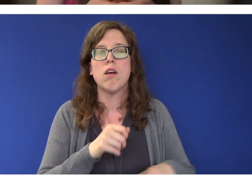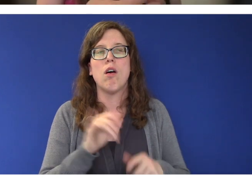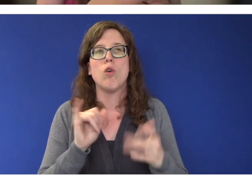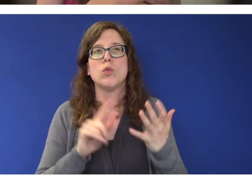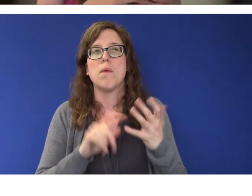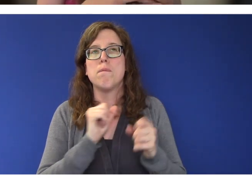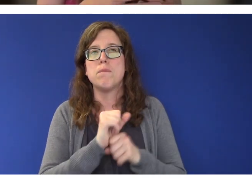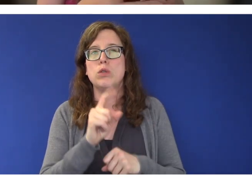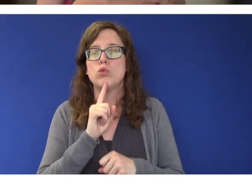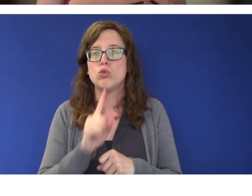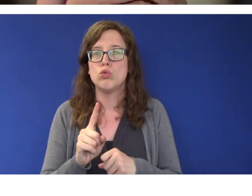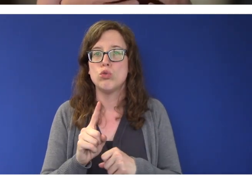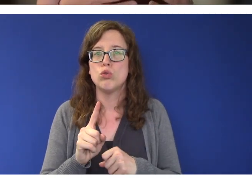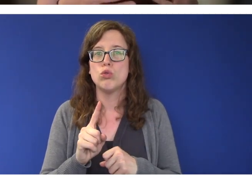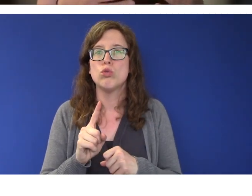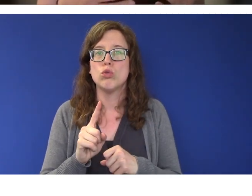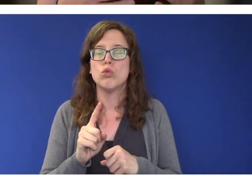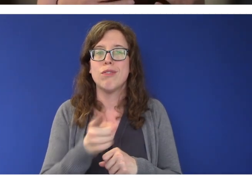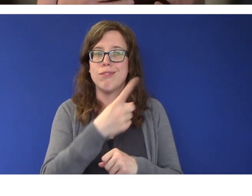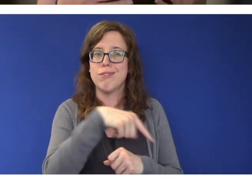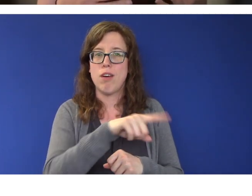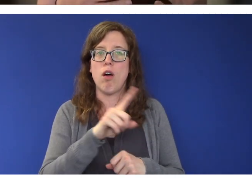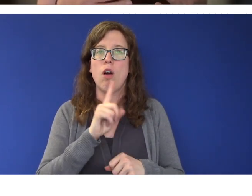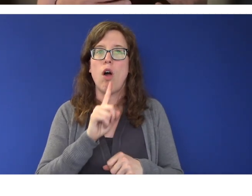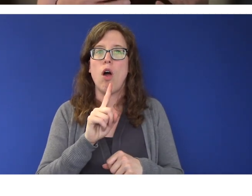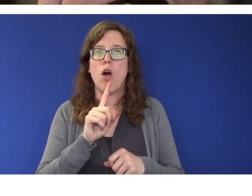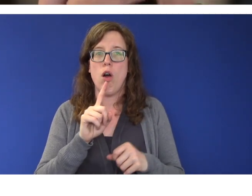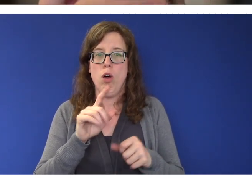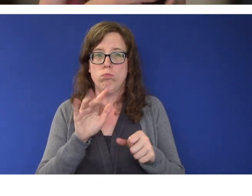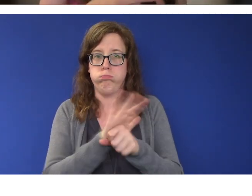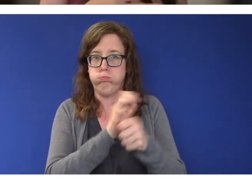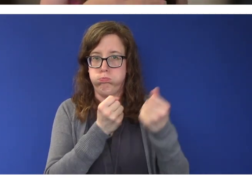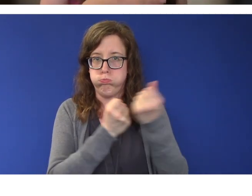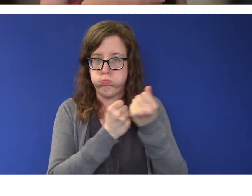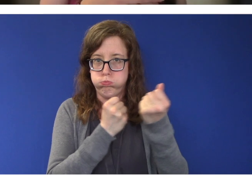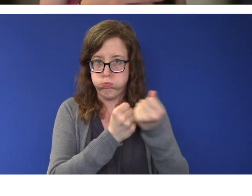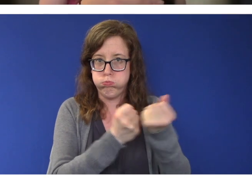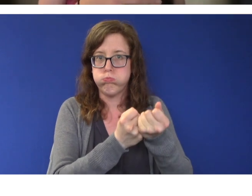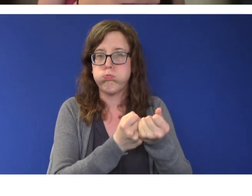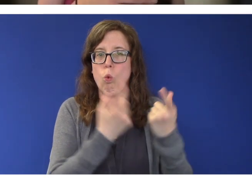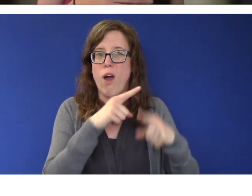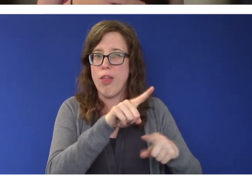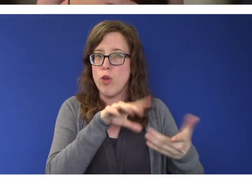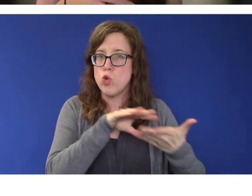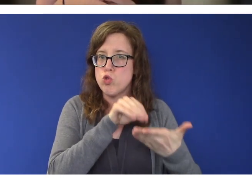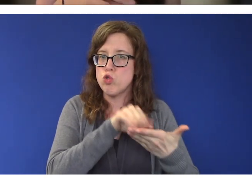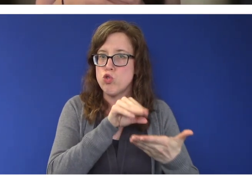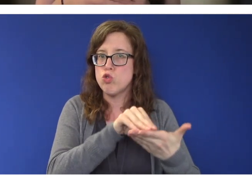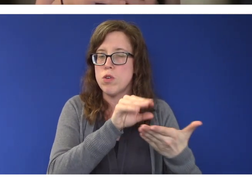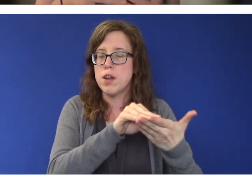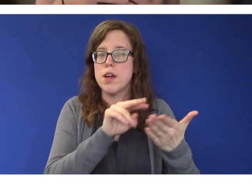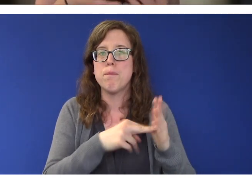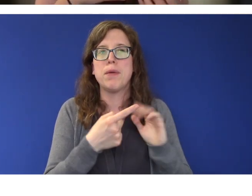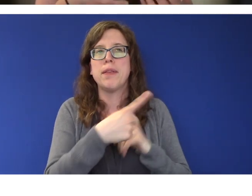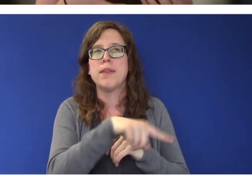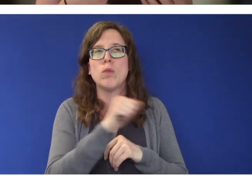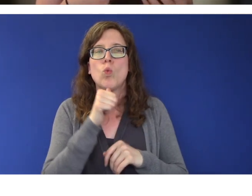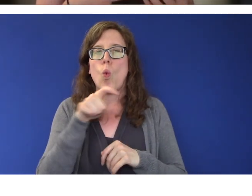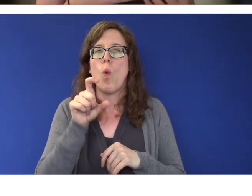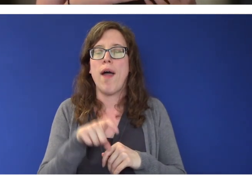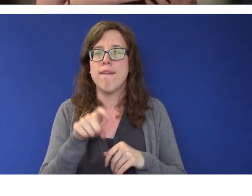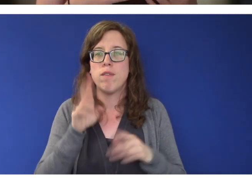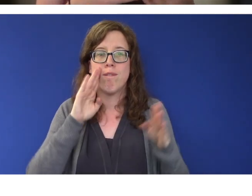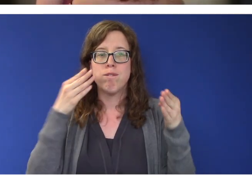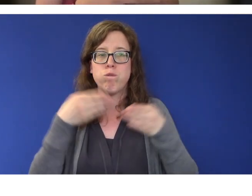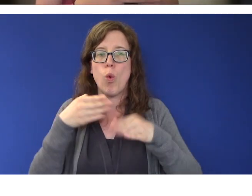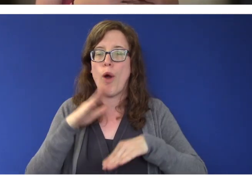sure that they are well supported as they’re learning so that they’re not having to focus